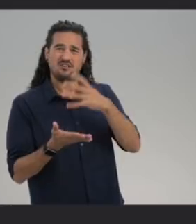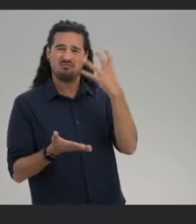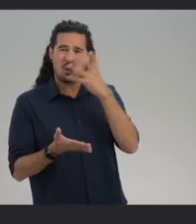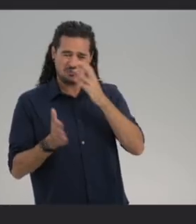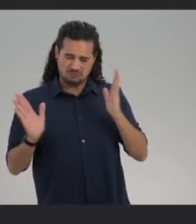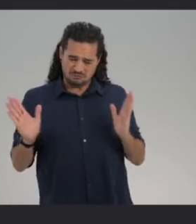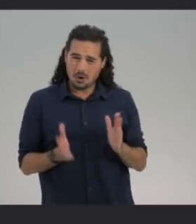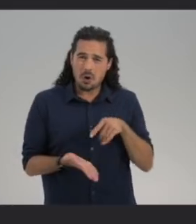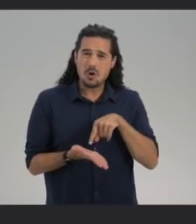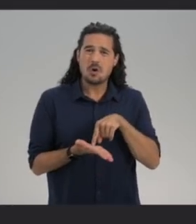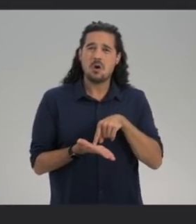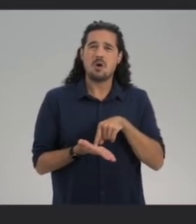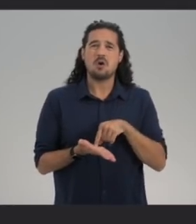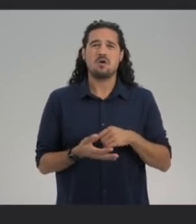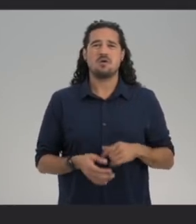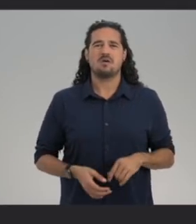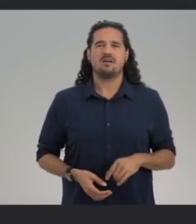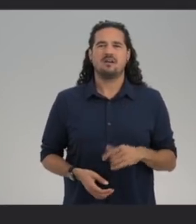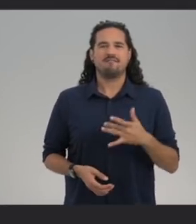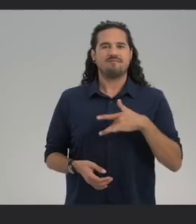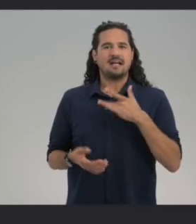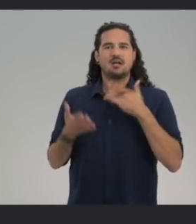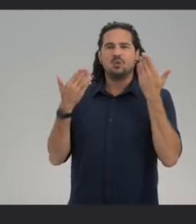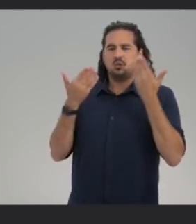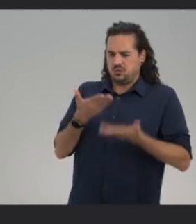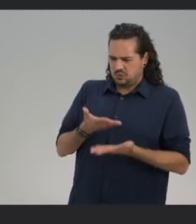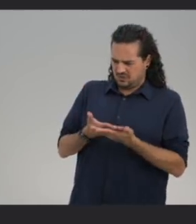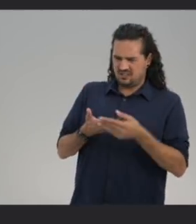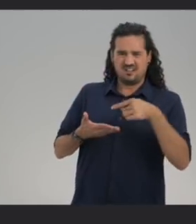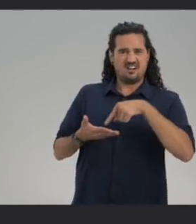in this tiny thing. Not even warm. It's probably cooler than my own hands.